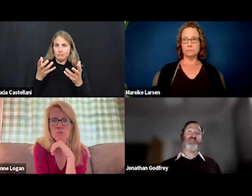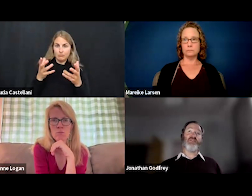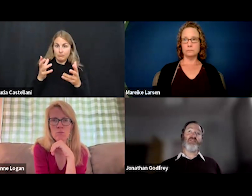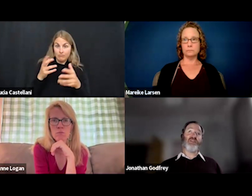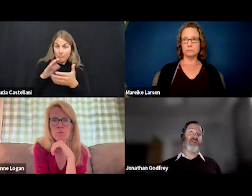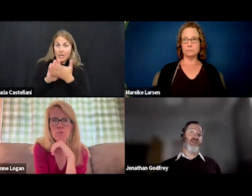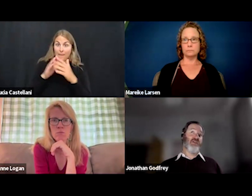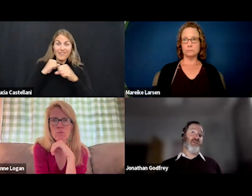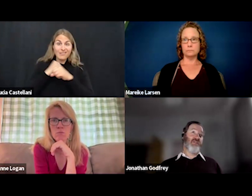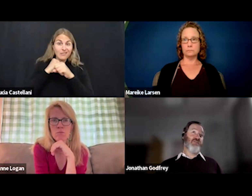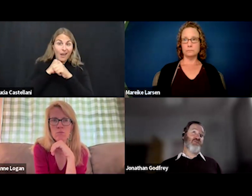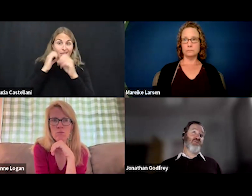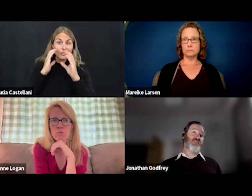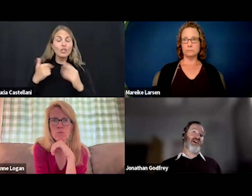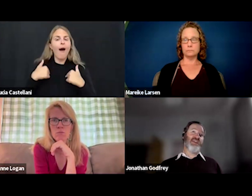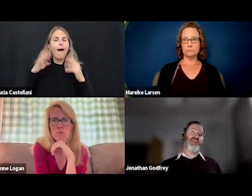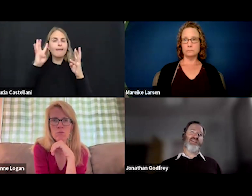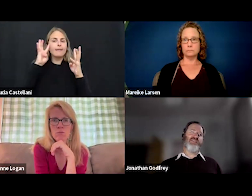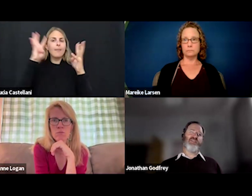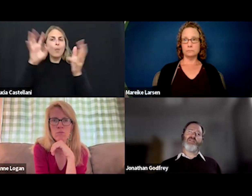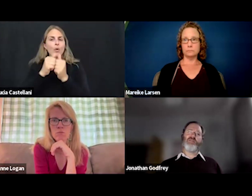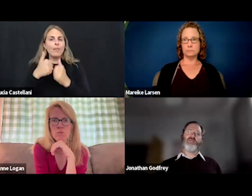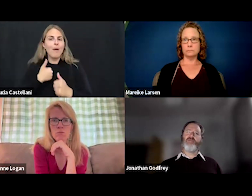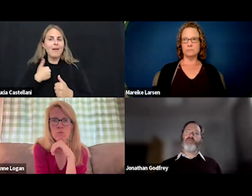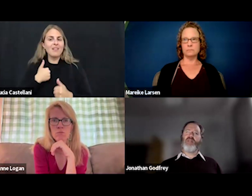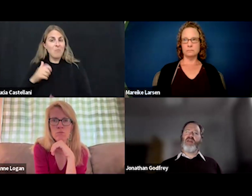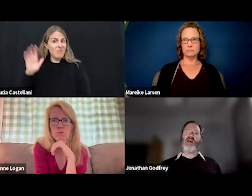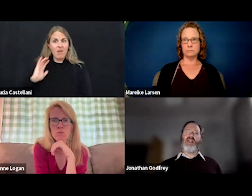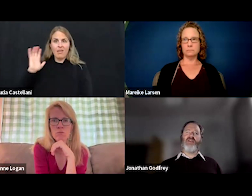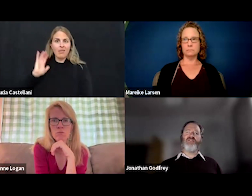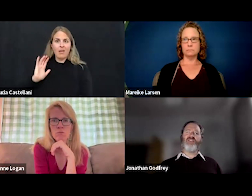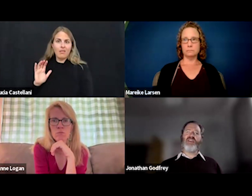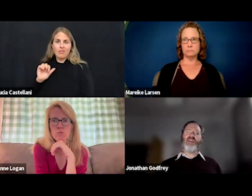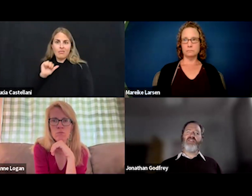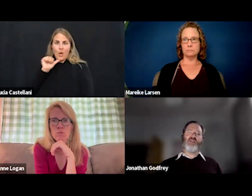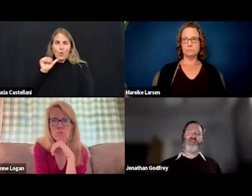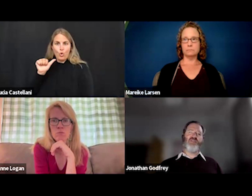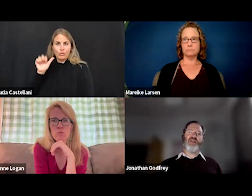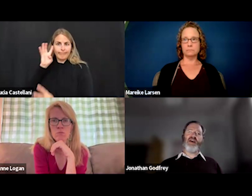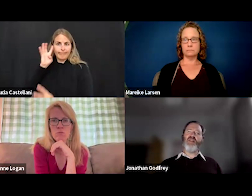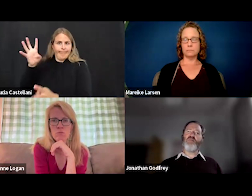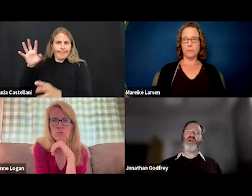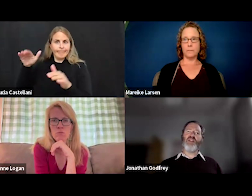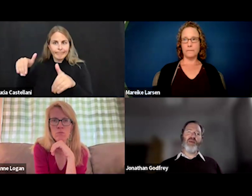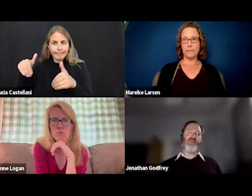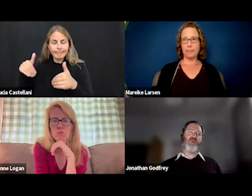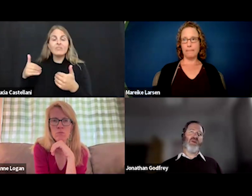exist-- the tools that I needed and they are shared so that other blind people